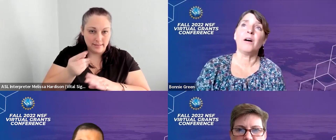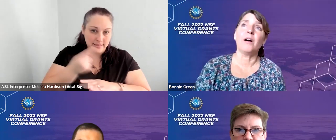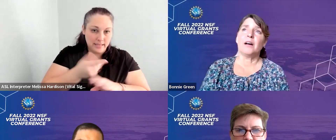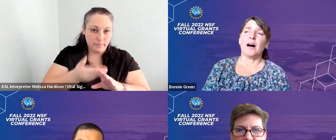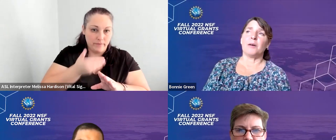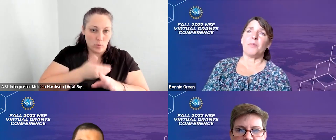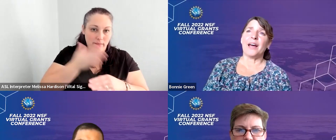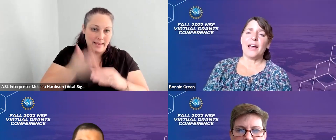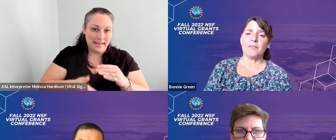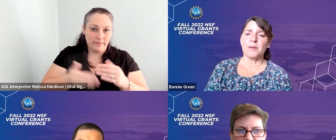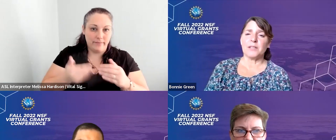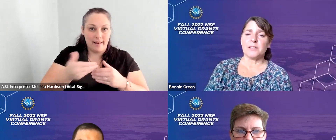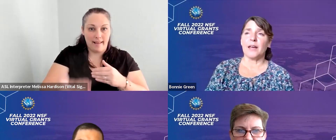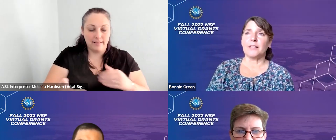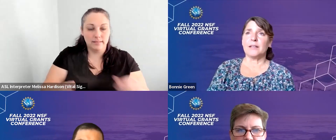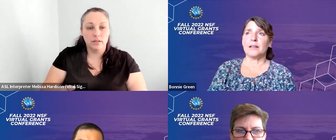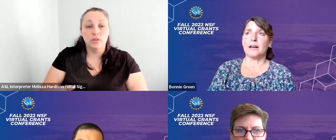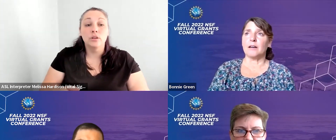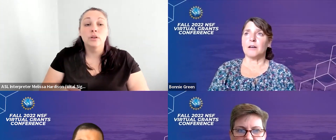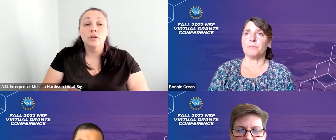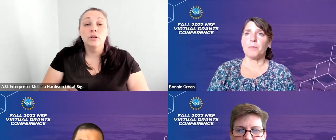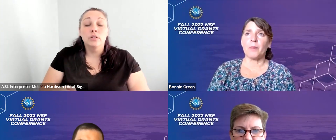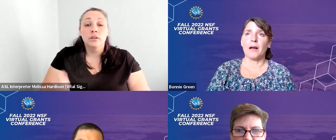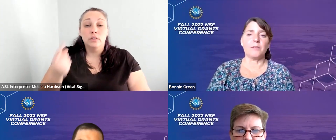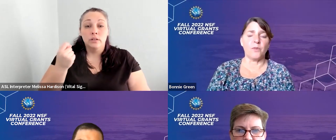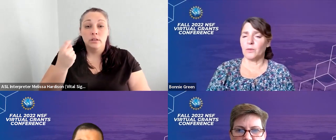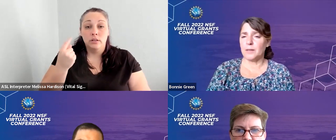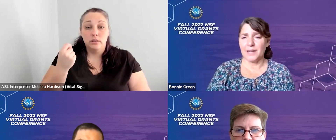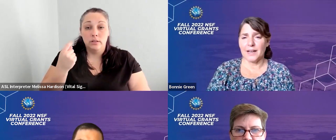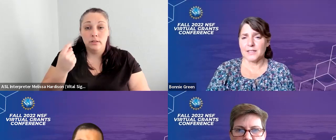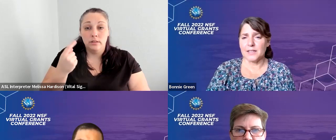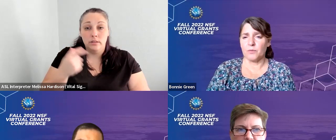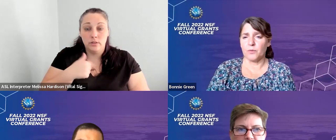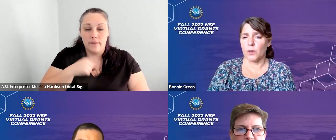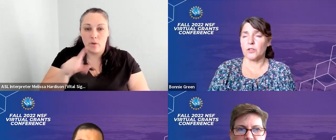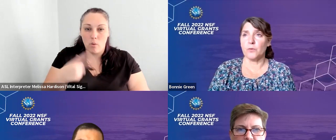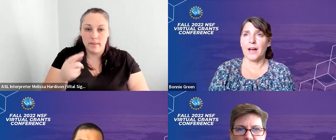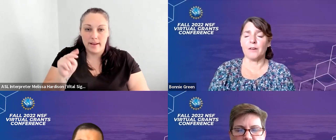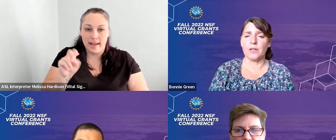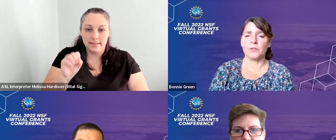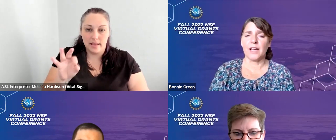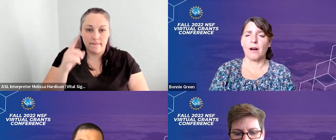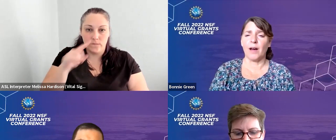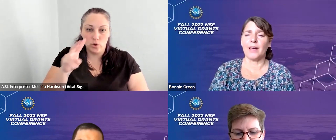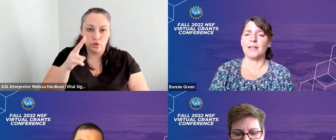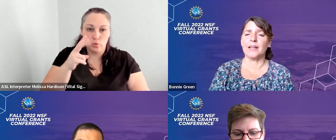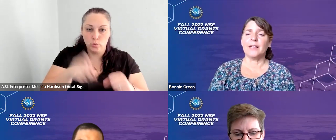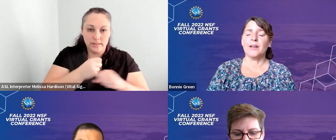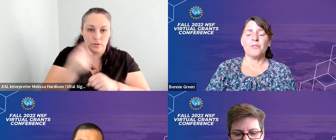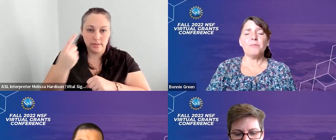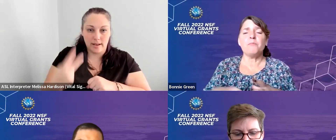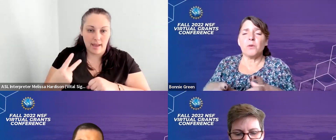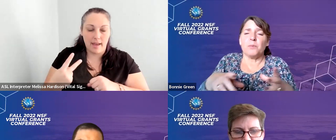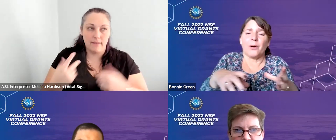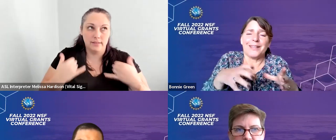That having been said, I've only been at NSF for two-and-a-half years now, and for the most part,